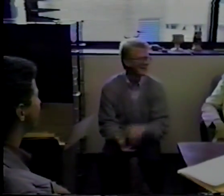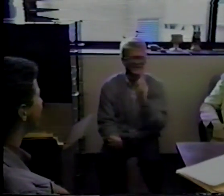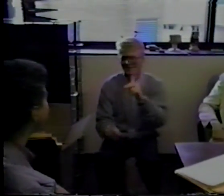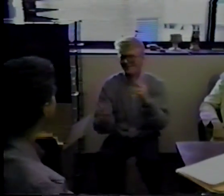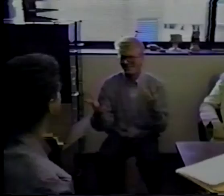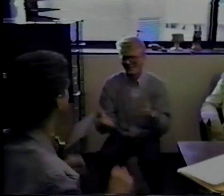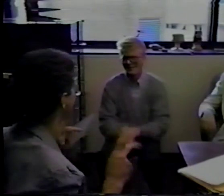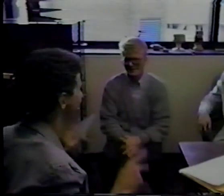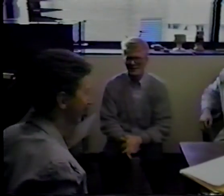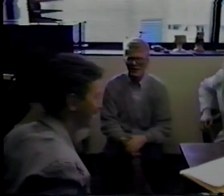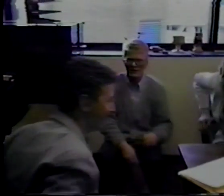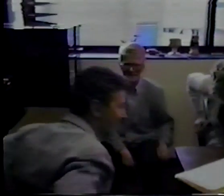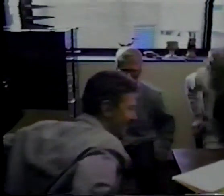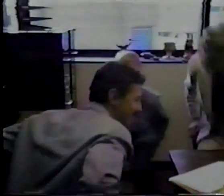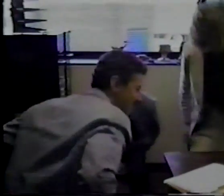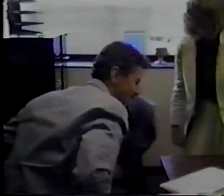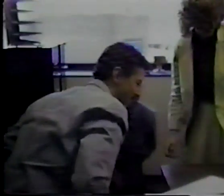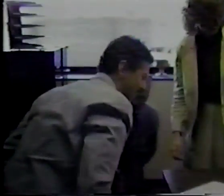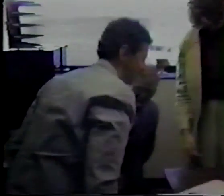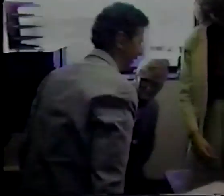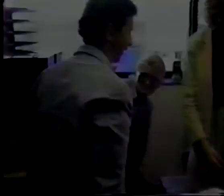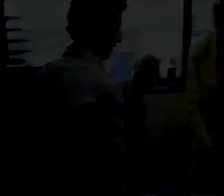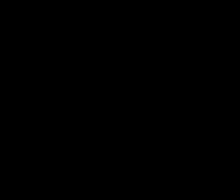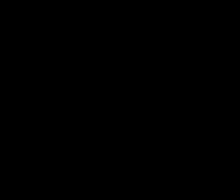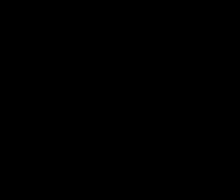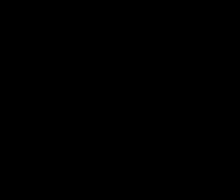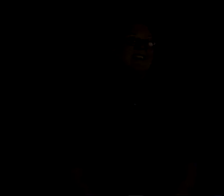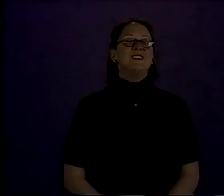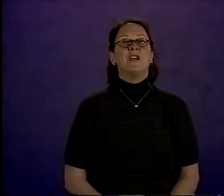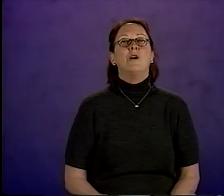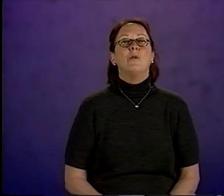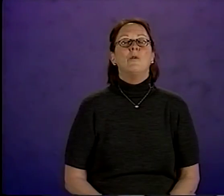Alright.